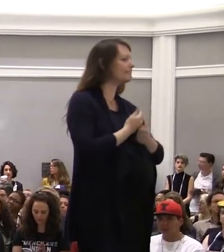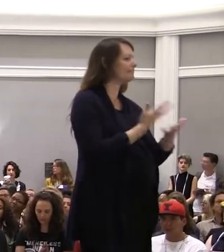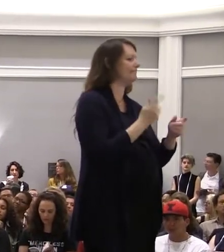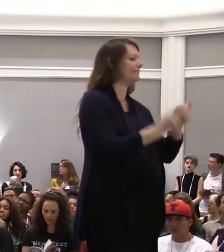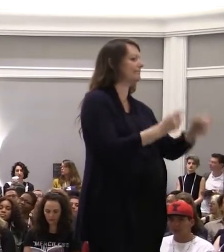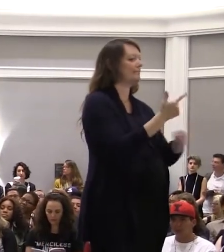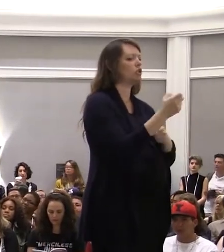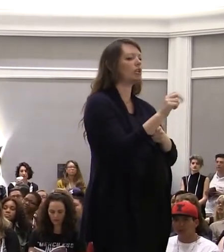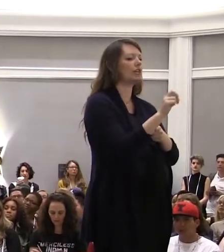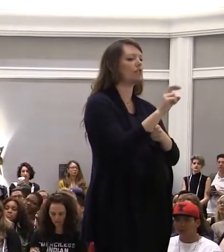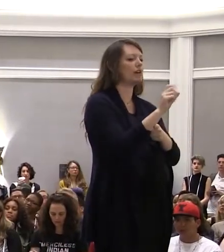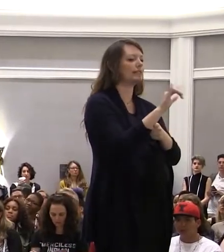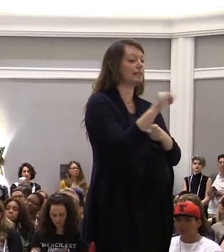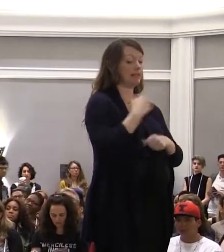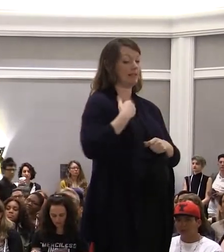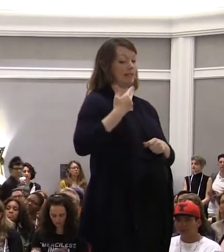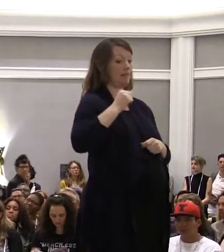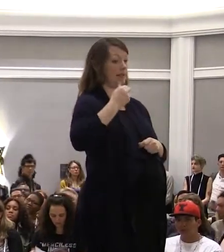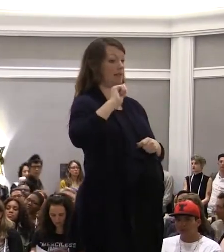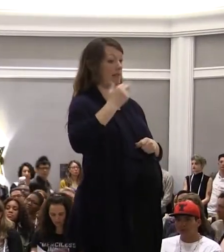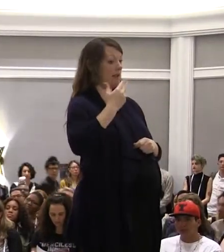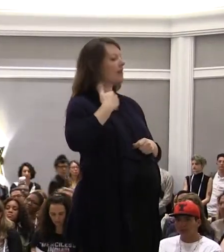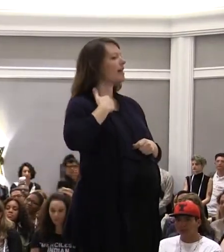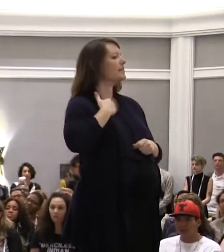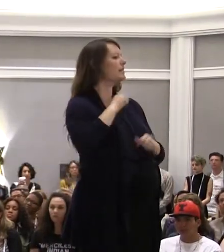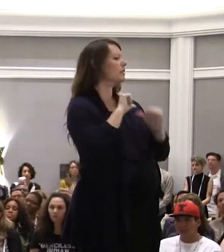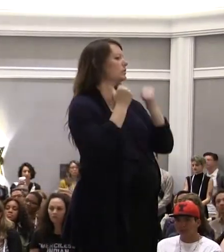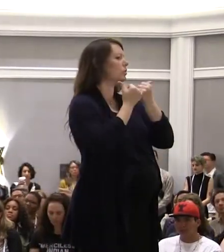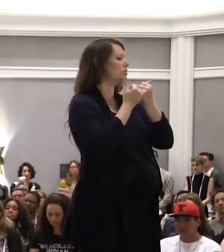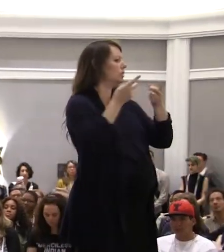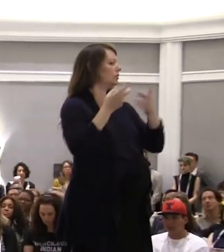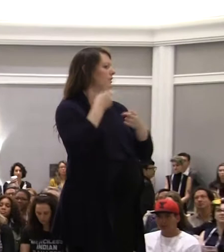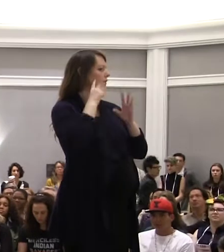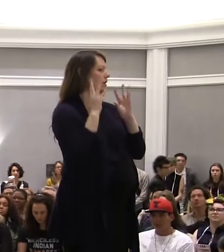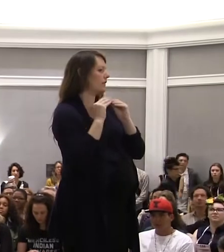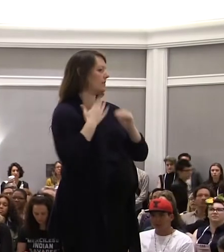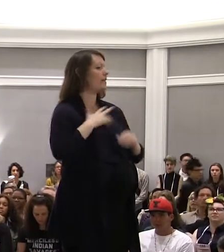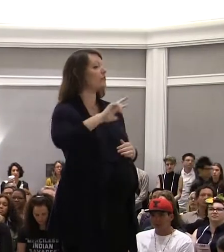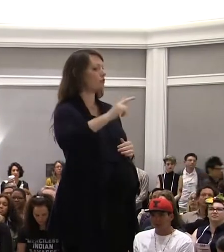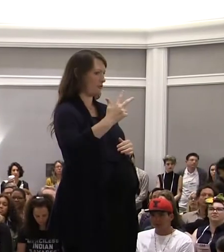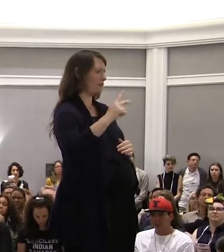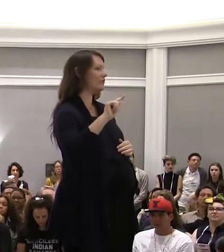I'm Hannah Fenlon, I'm the associate director of conferences and this is my third TCG conference.